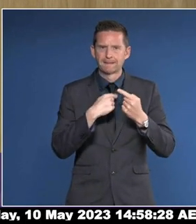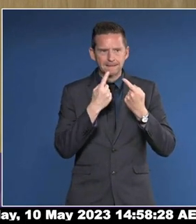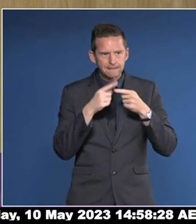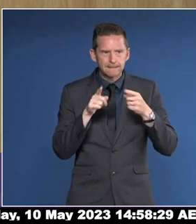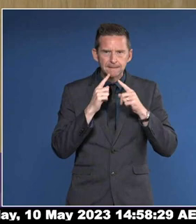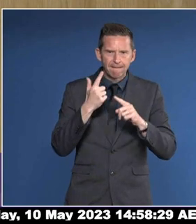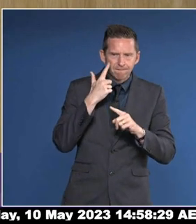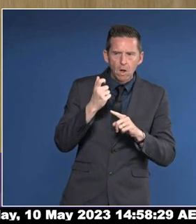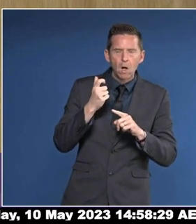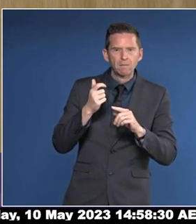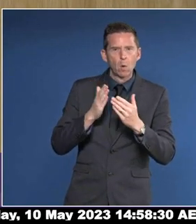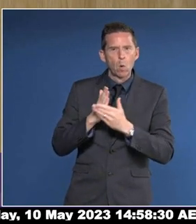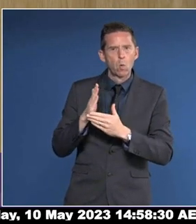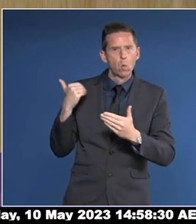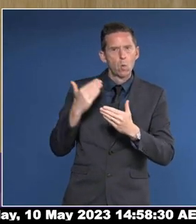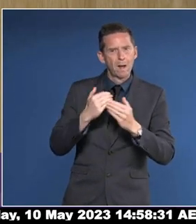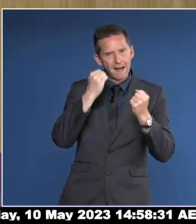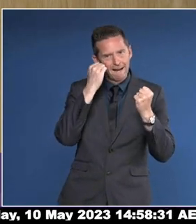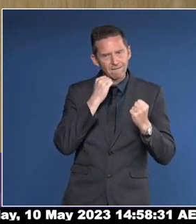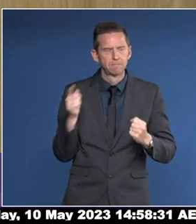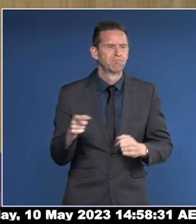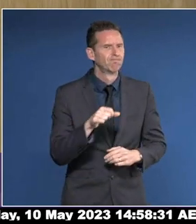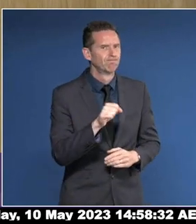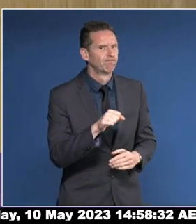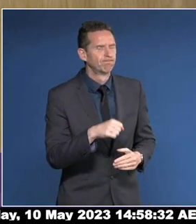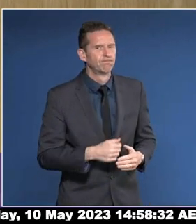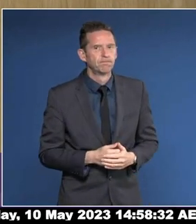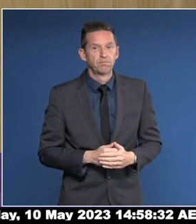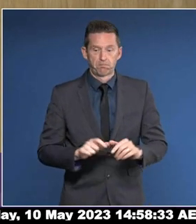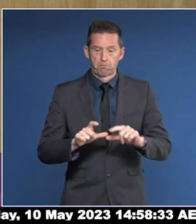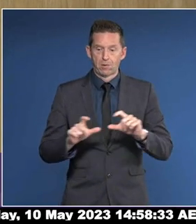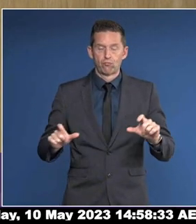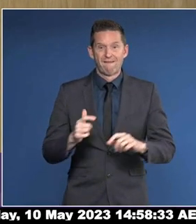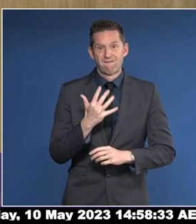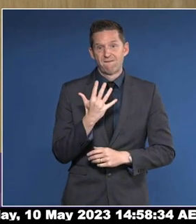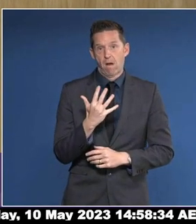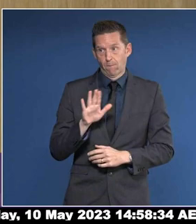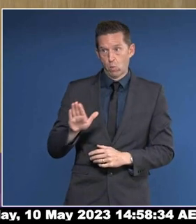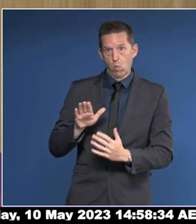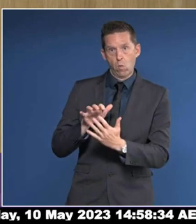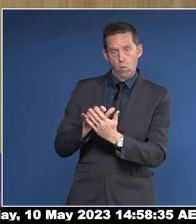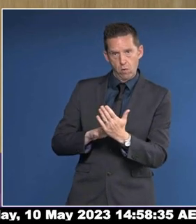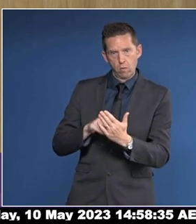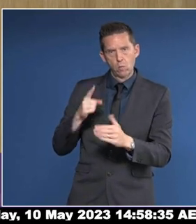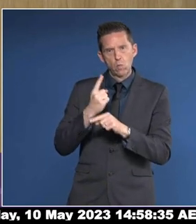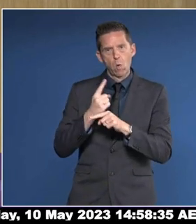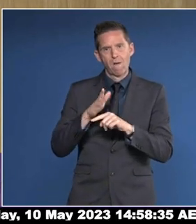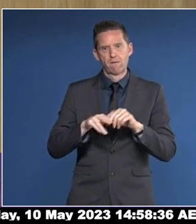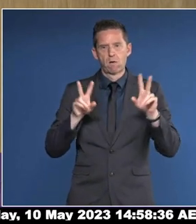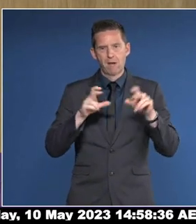At paragraph 5 of your statement you refer to Young Person 1 and Young Person